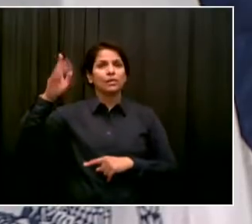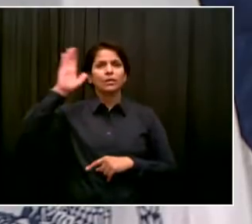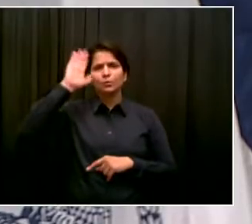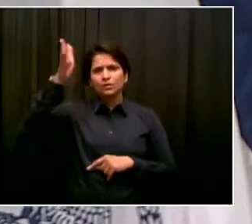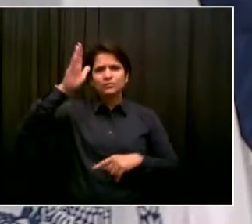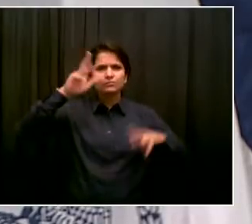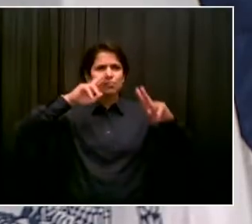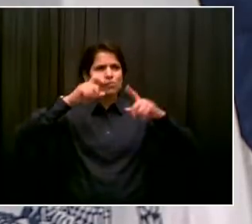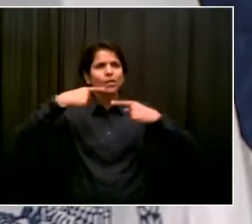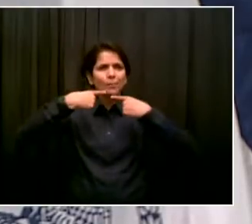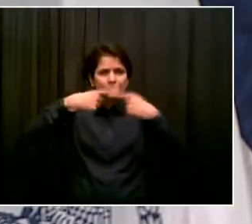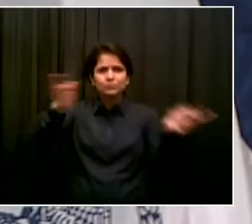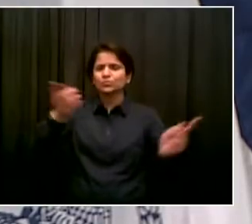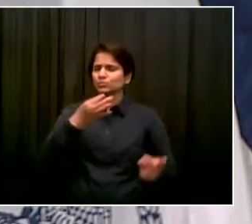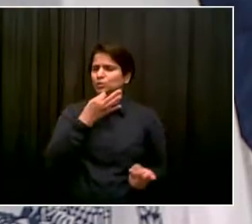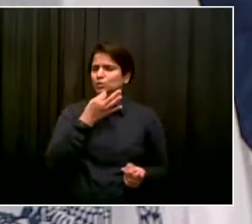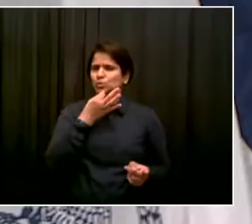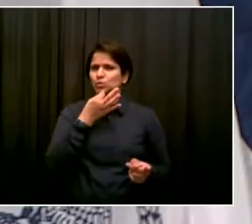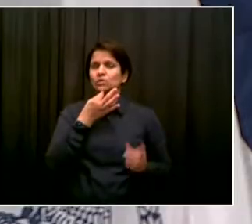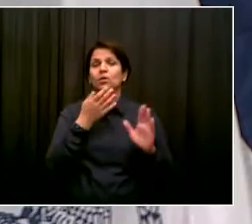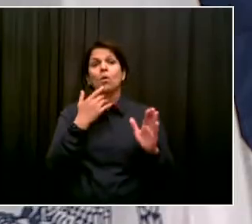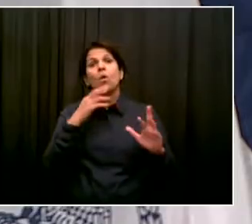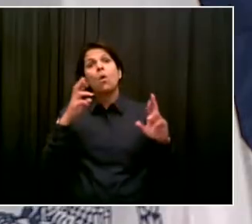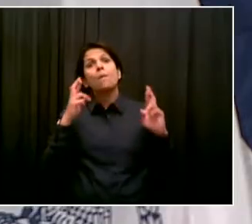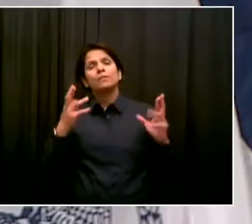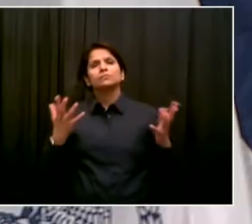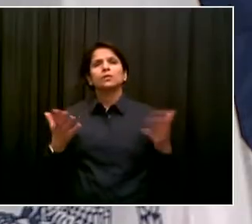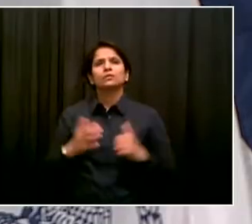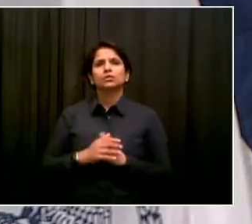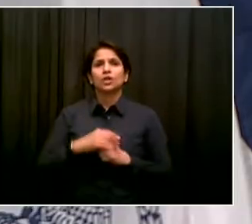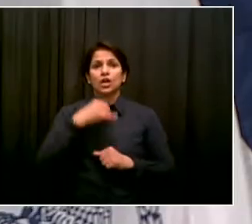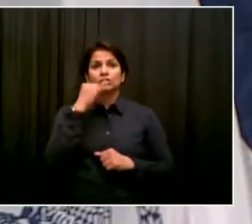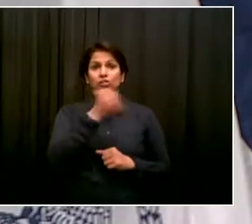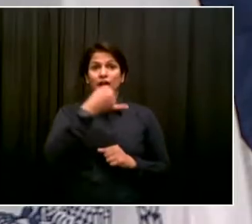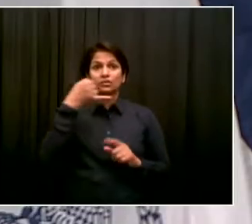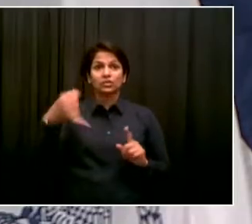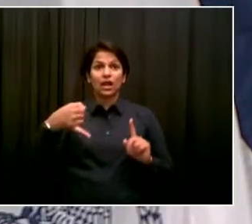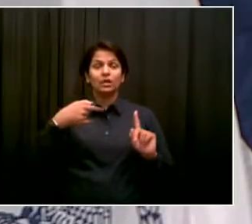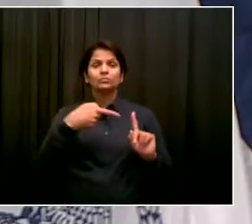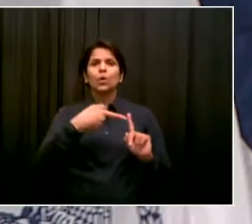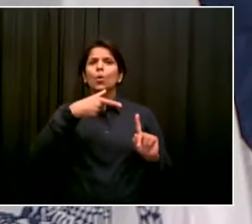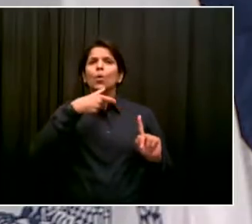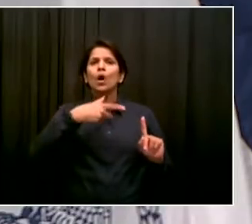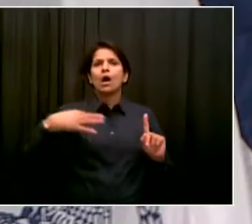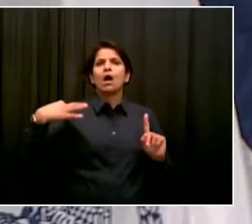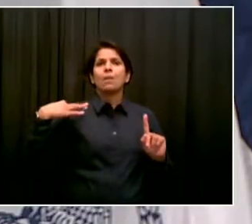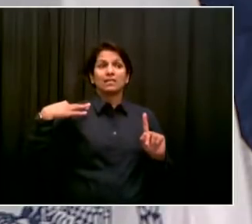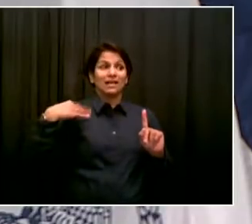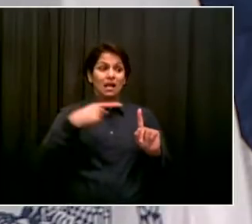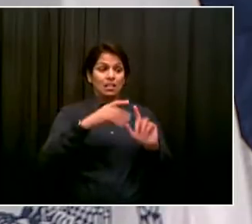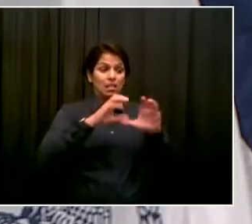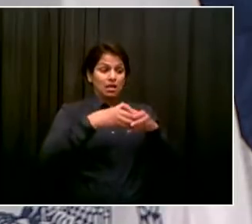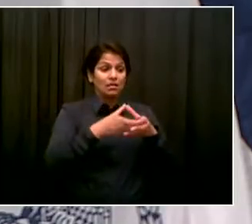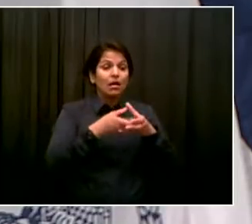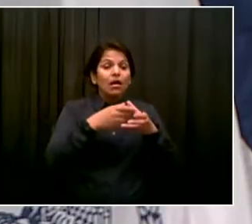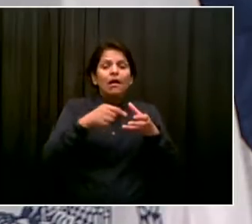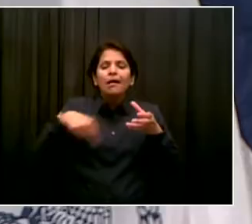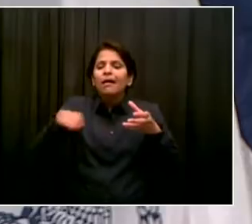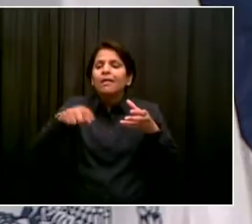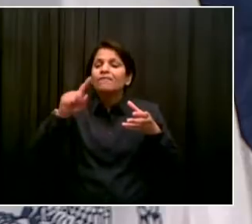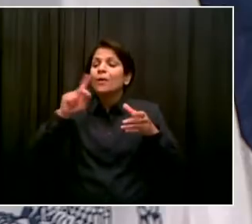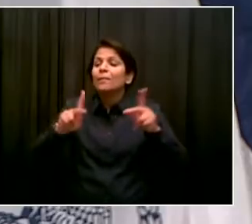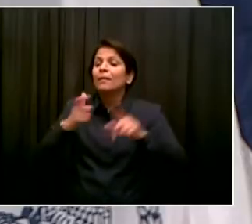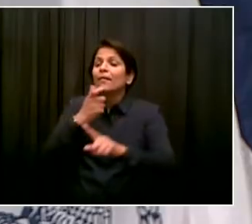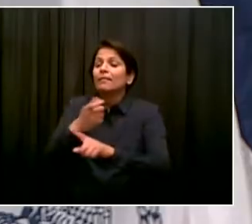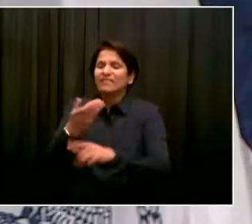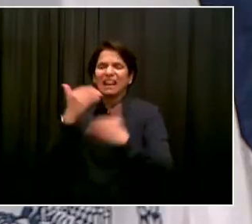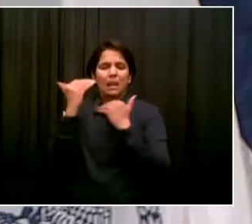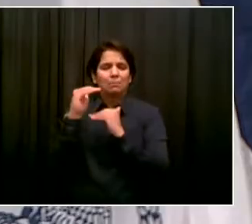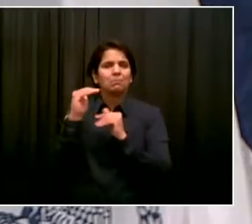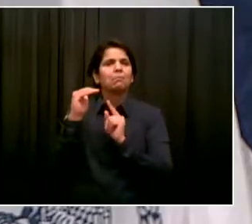RESOLUTION SOON,